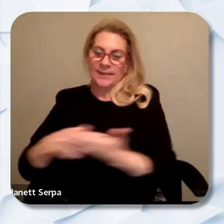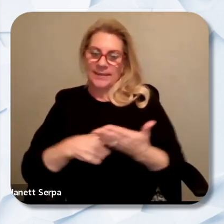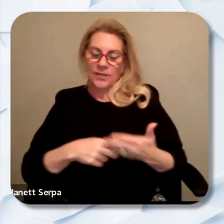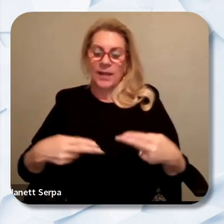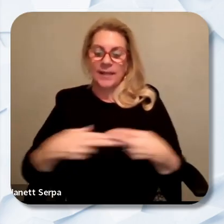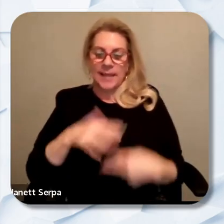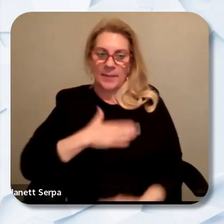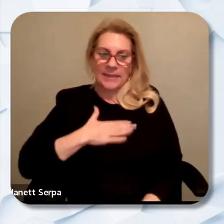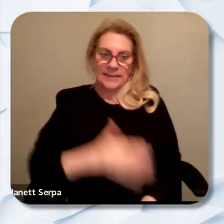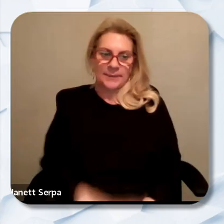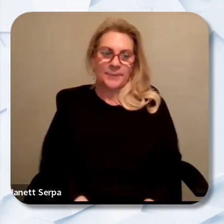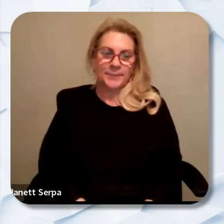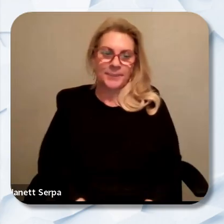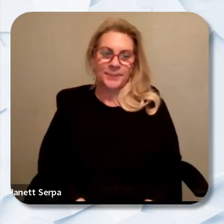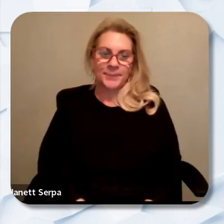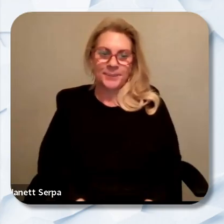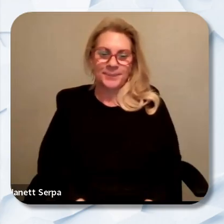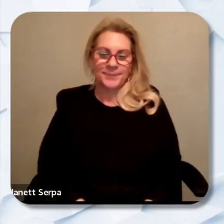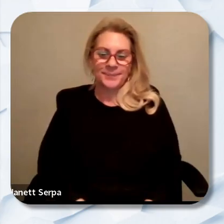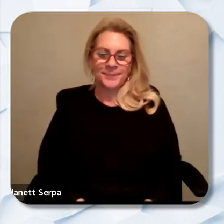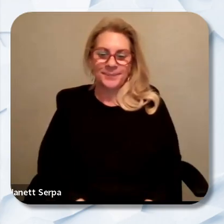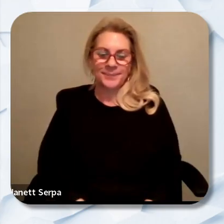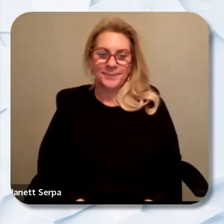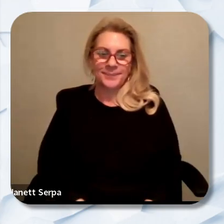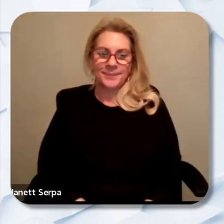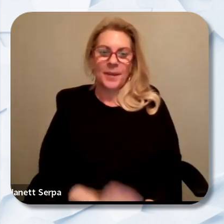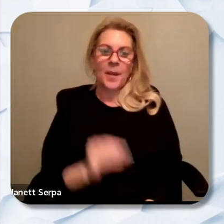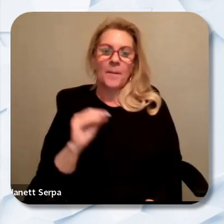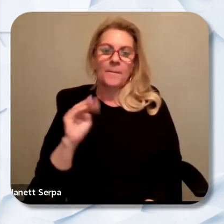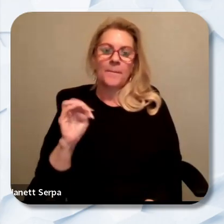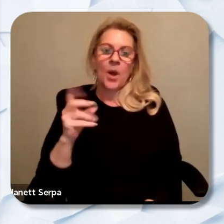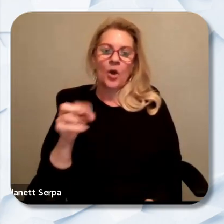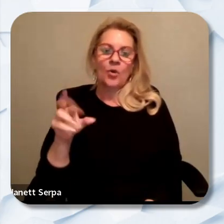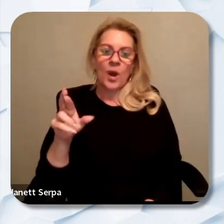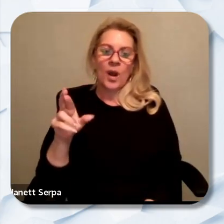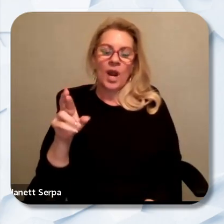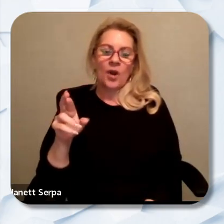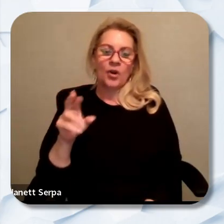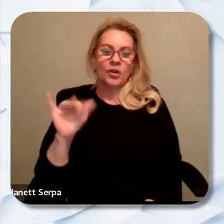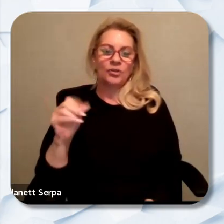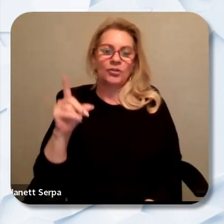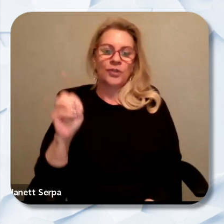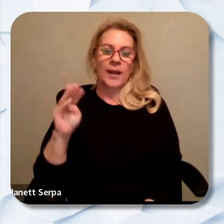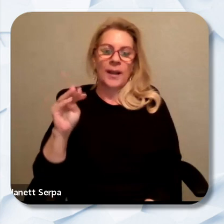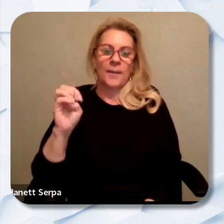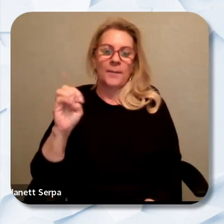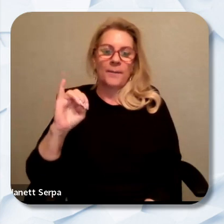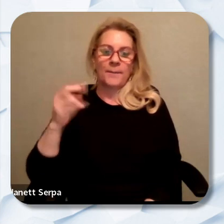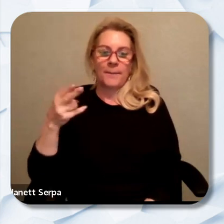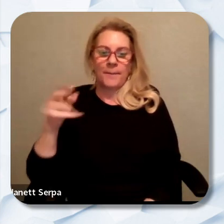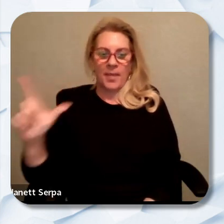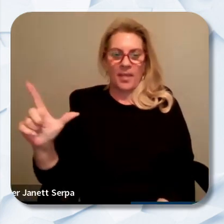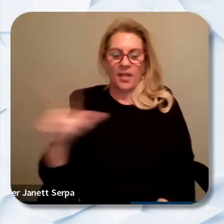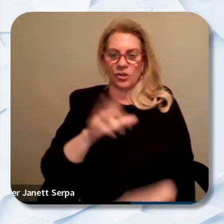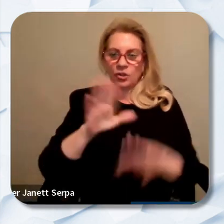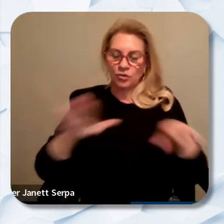please. The moderator for today's discussion is Jade Meihl. Jade is a Child Development Consultant